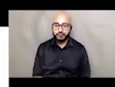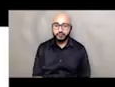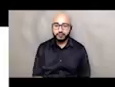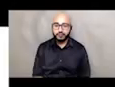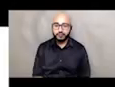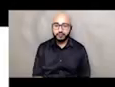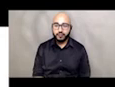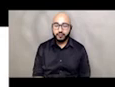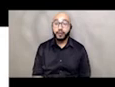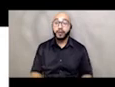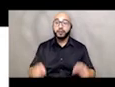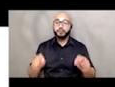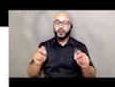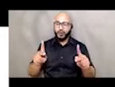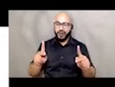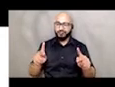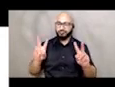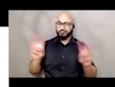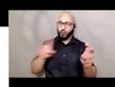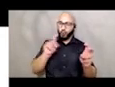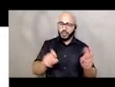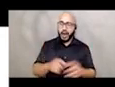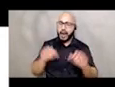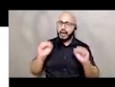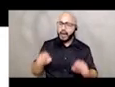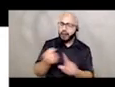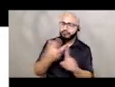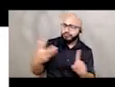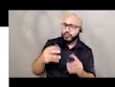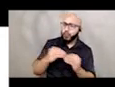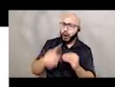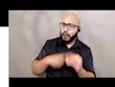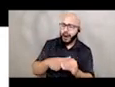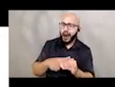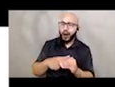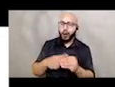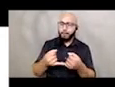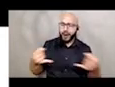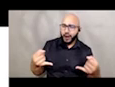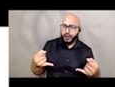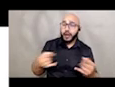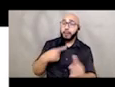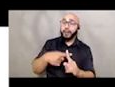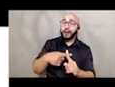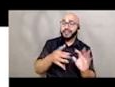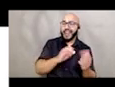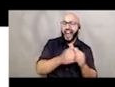OK. Can you talk a little bit more about boundaries and the connections between values and boundaries?